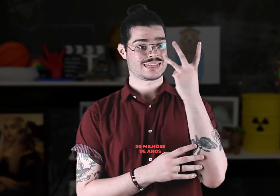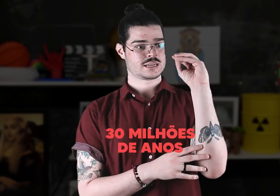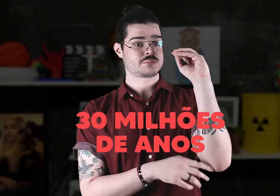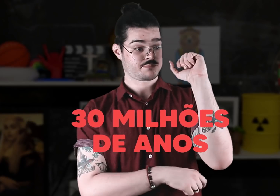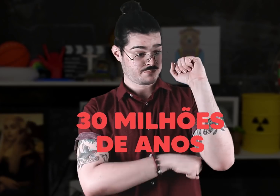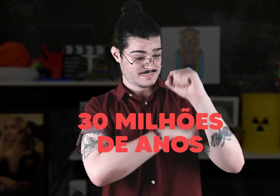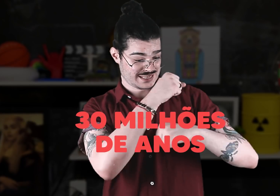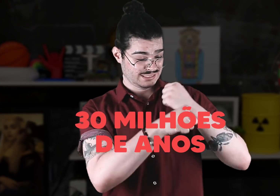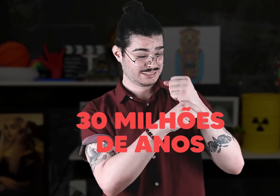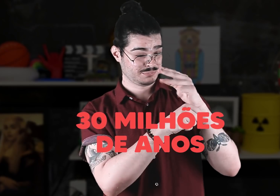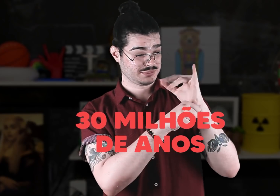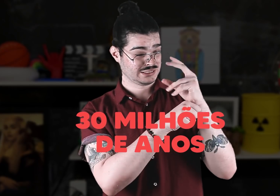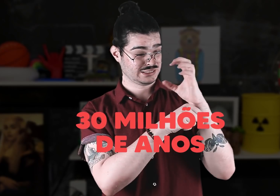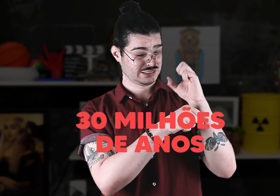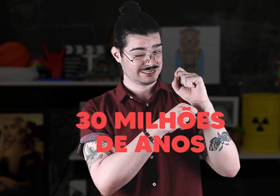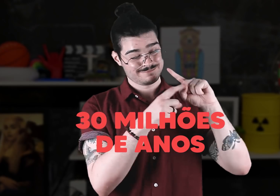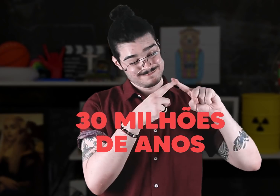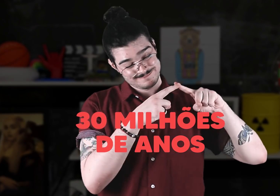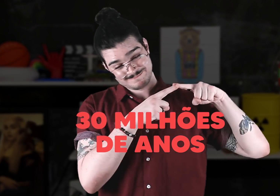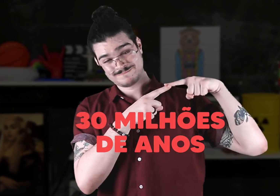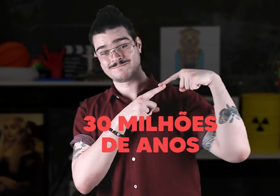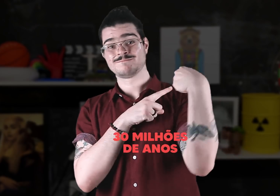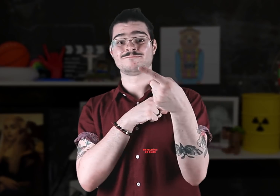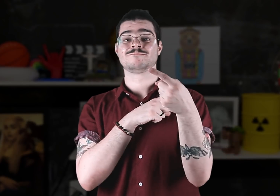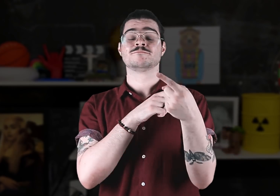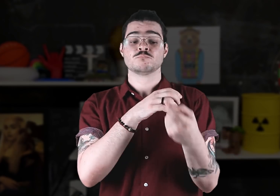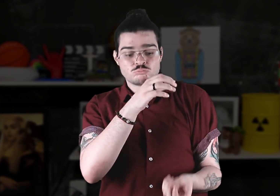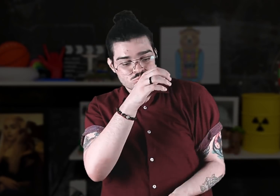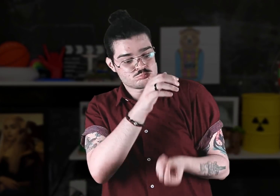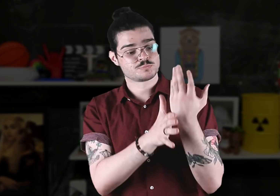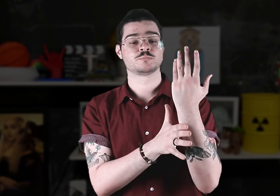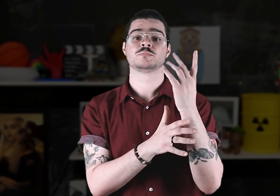30 million years later, the ...